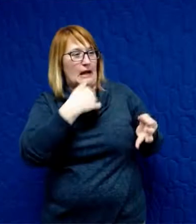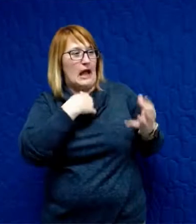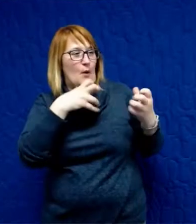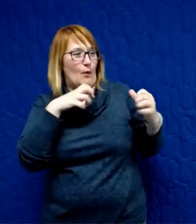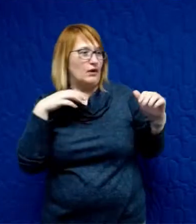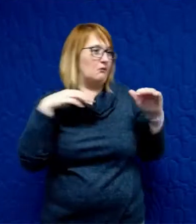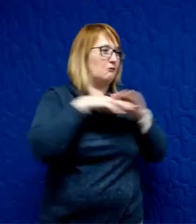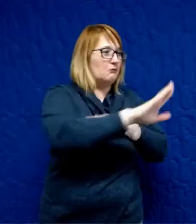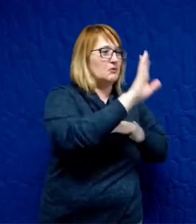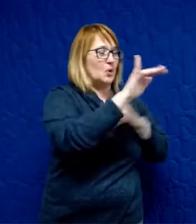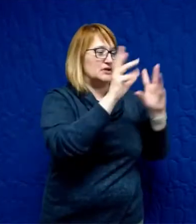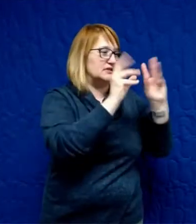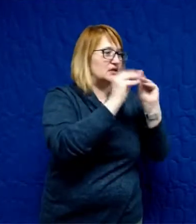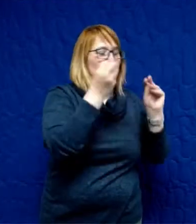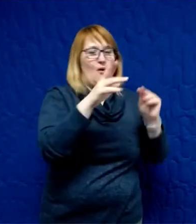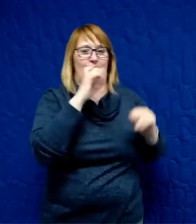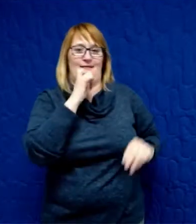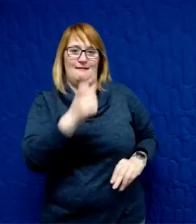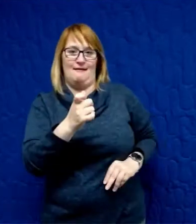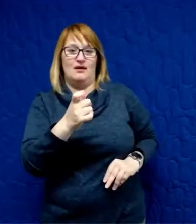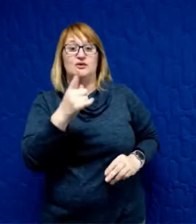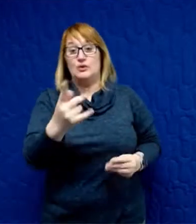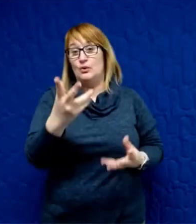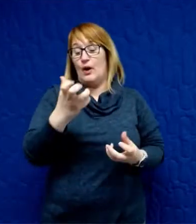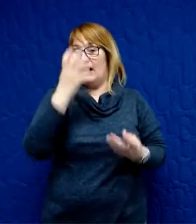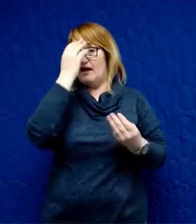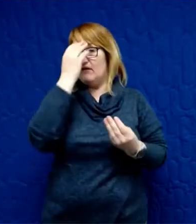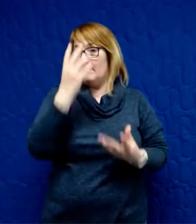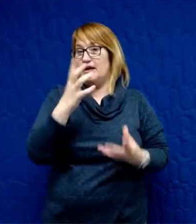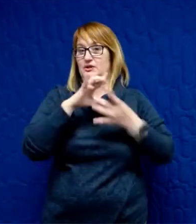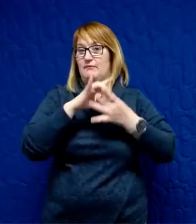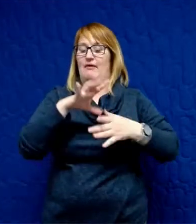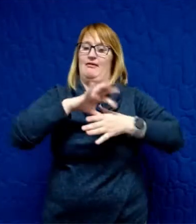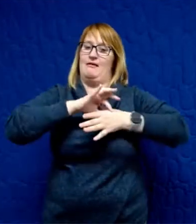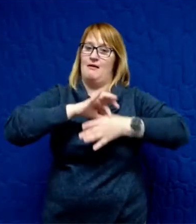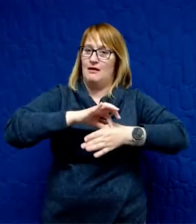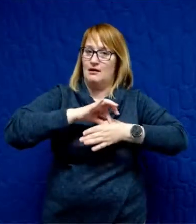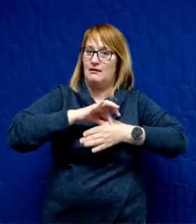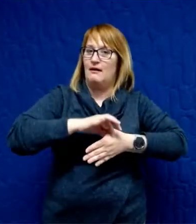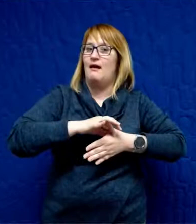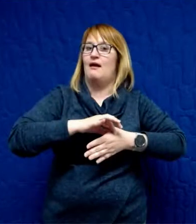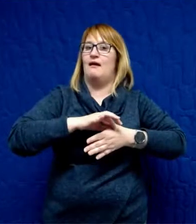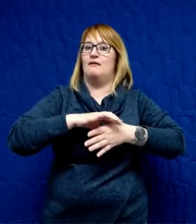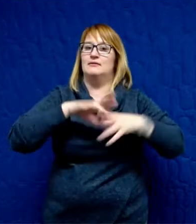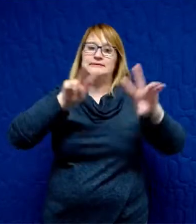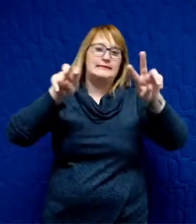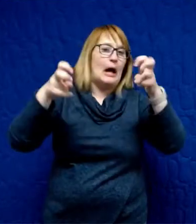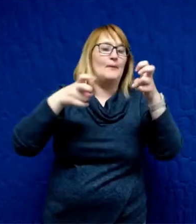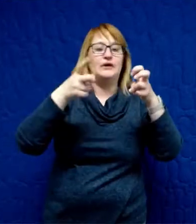come and attend your session. So you want to give us some information about really the content what is it that you're presenting on but maybe anything that